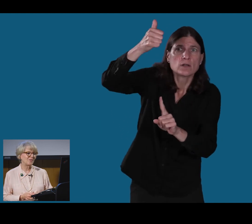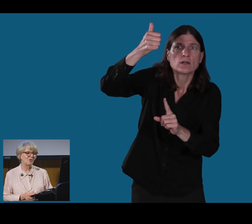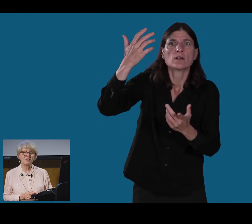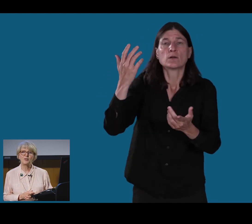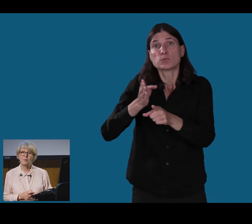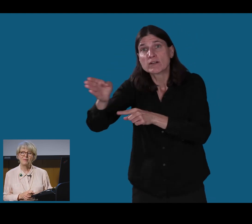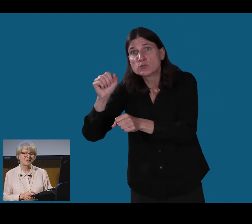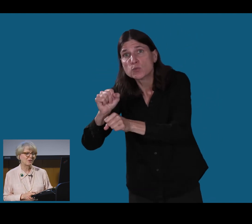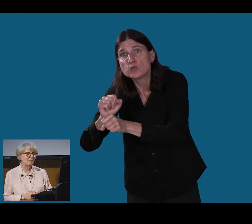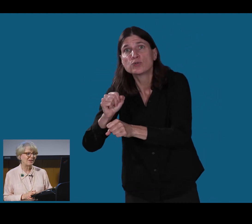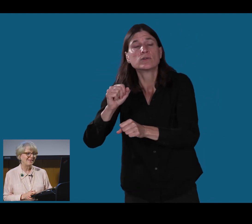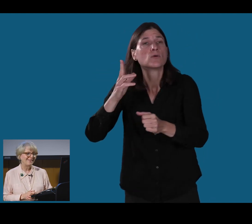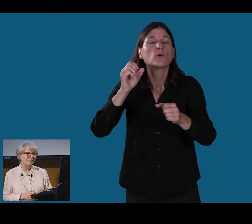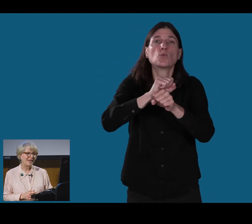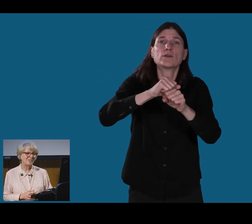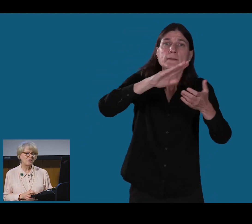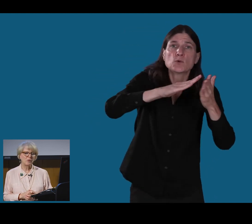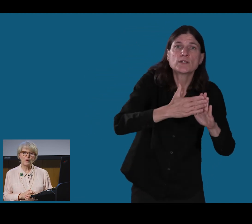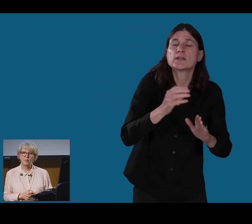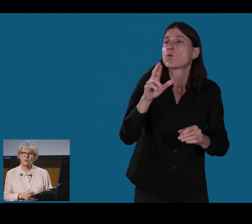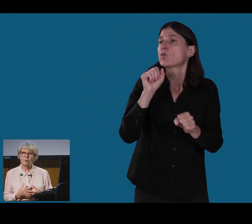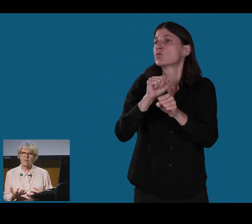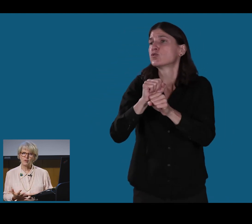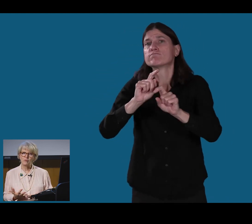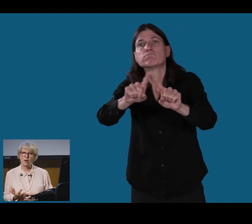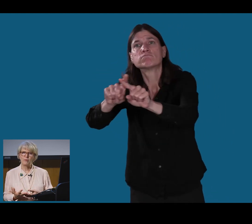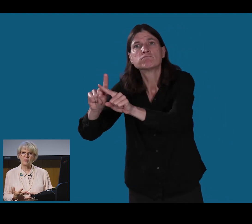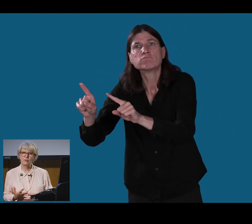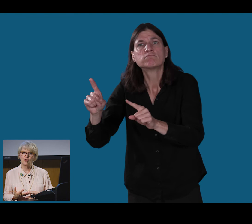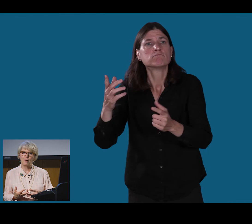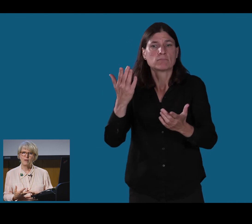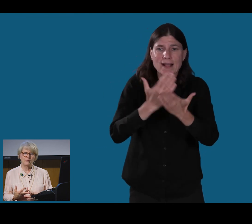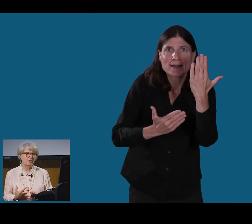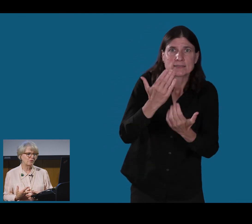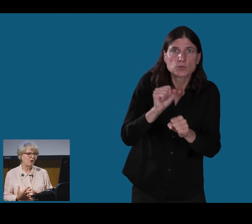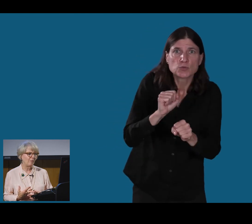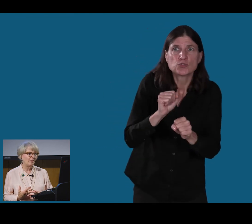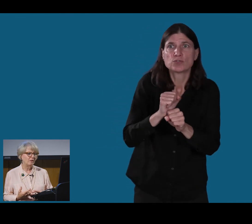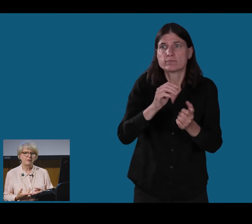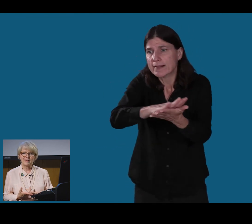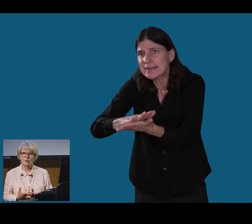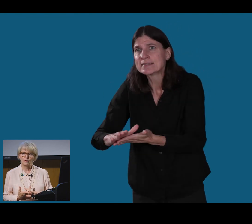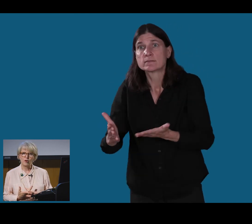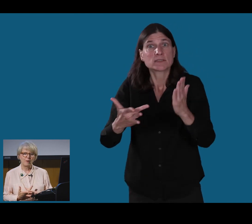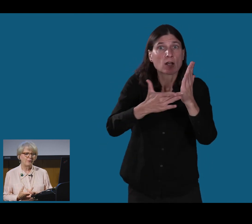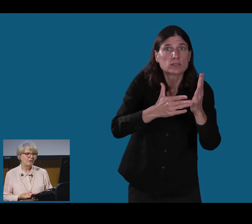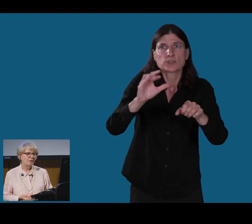such a nice term, actually, but that has to do with whether it's a professional job, a skilled job, an unskilled job, a technical job.